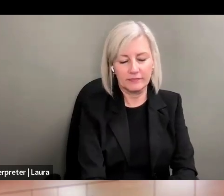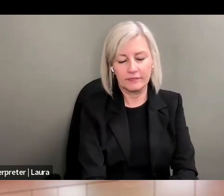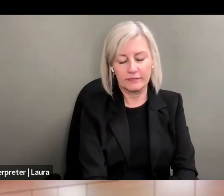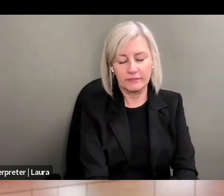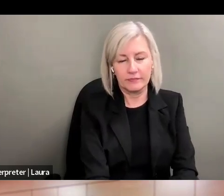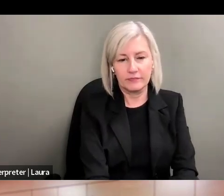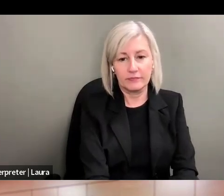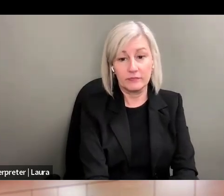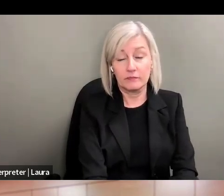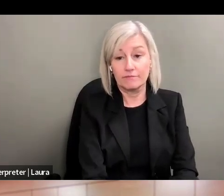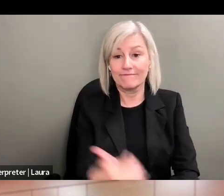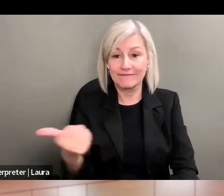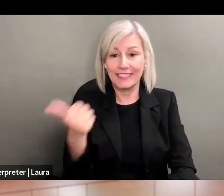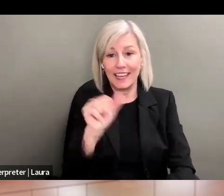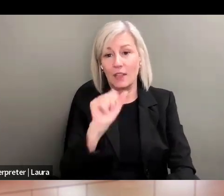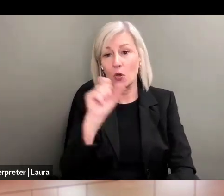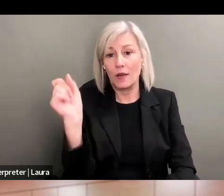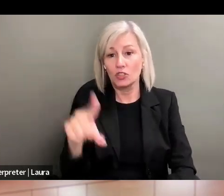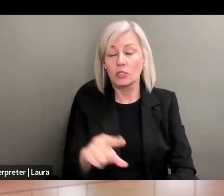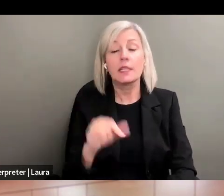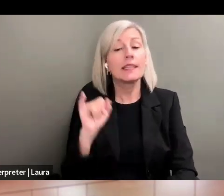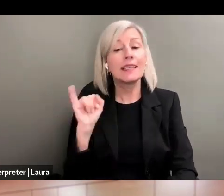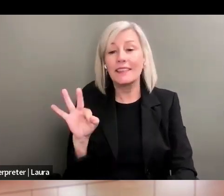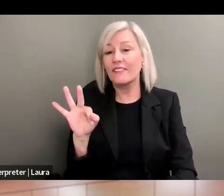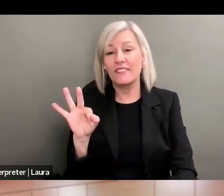Any other questions? And if you don't have them now, but